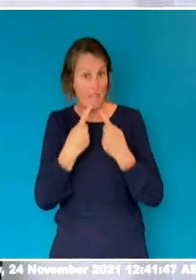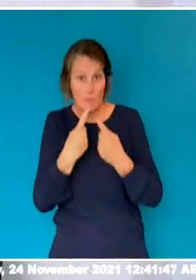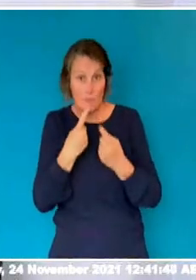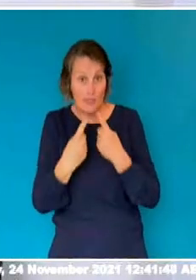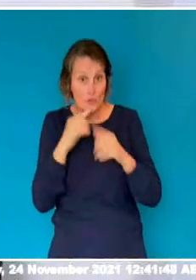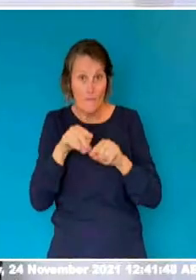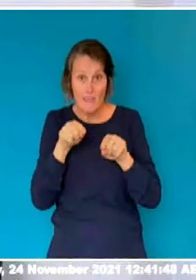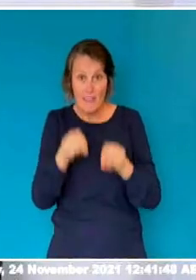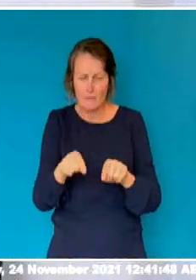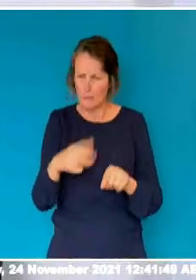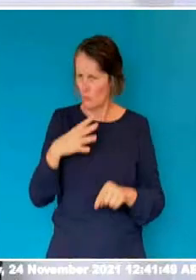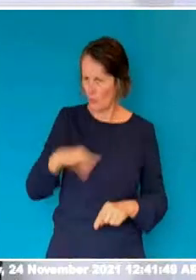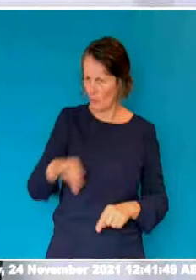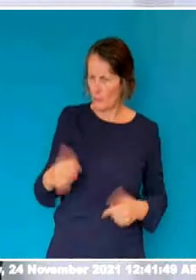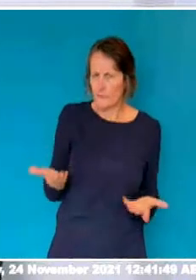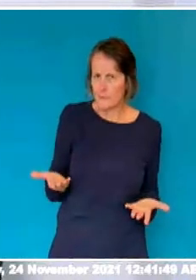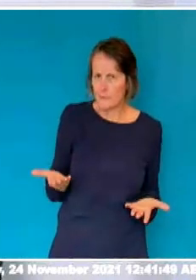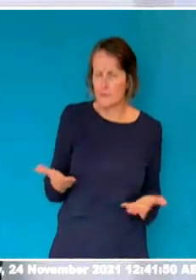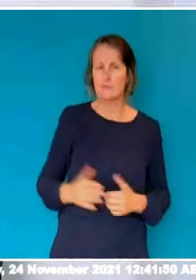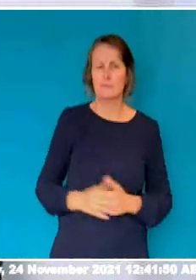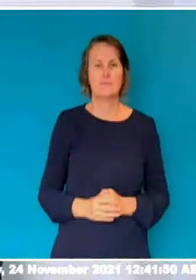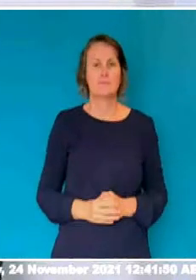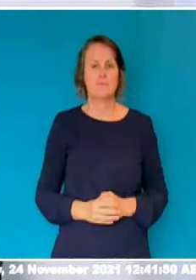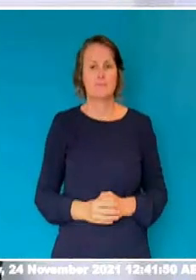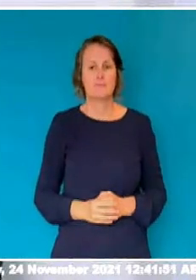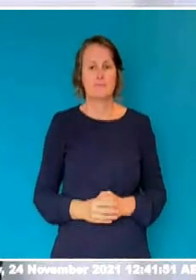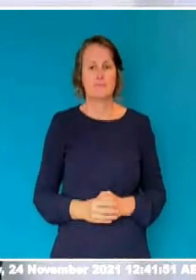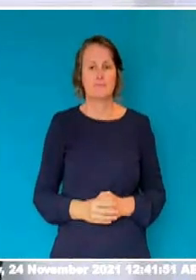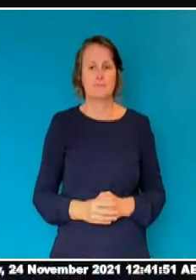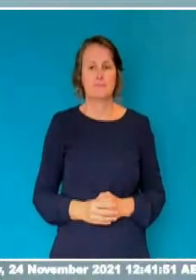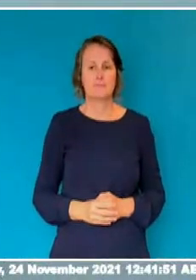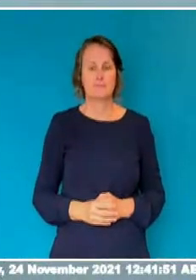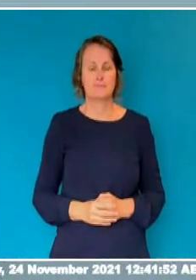is, why not? MR HUDSON: So it goes to my previous answer, Counsel.